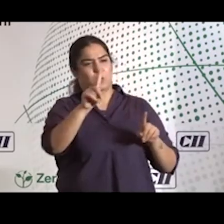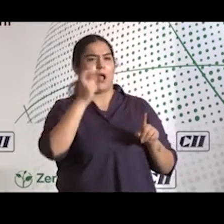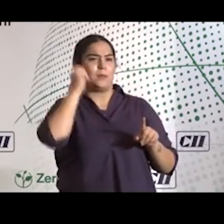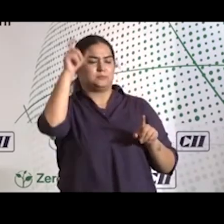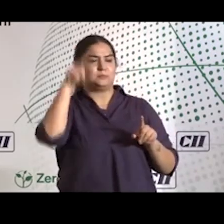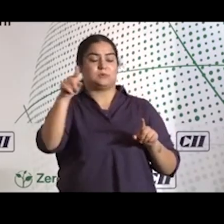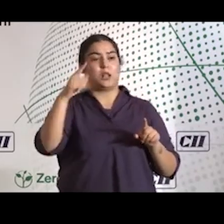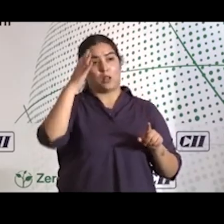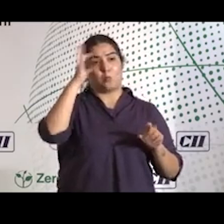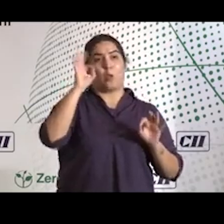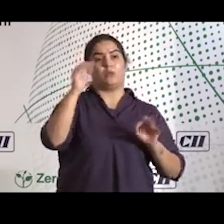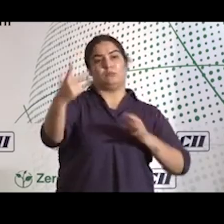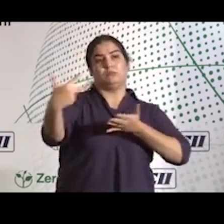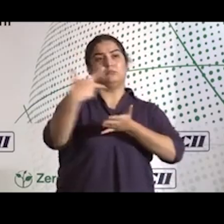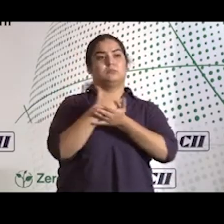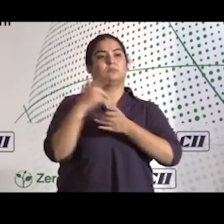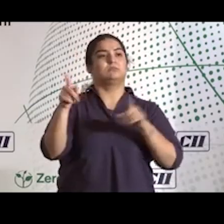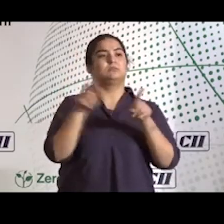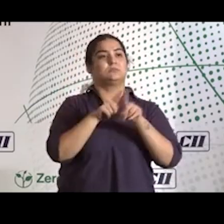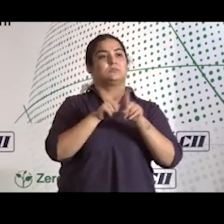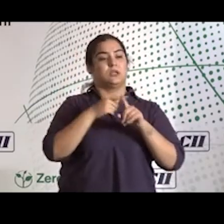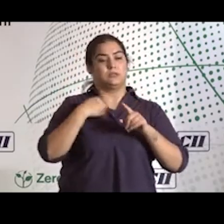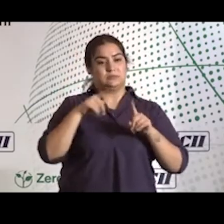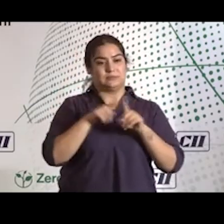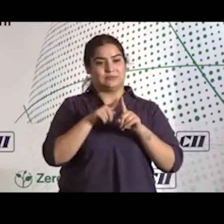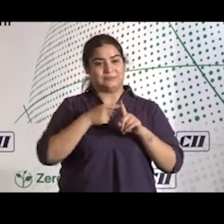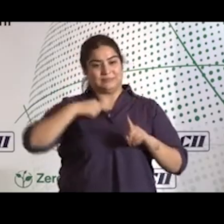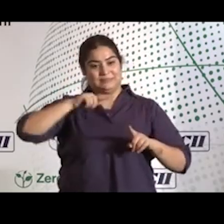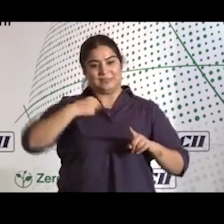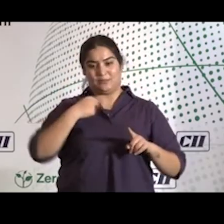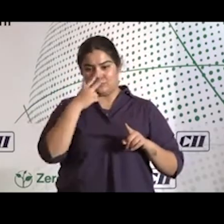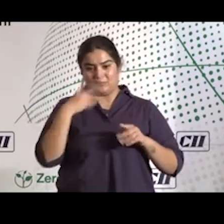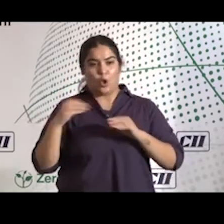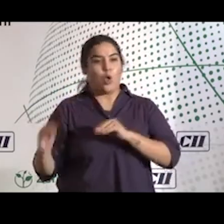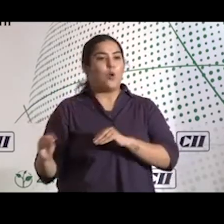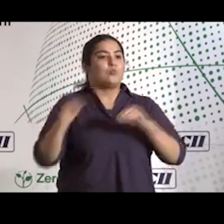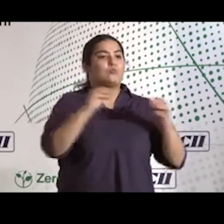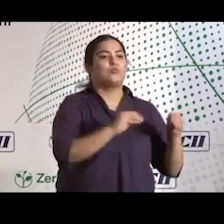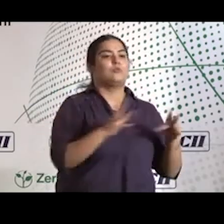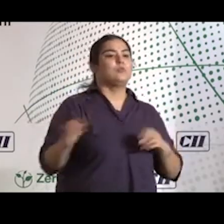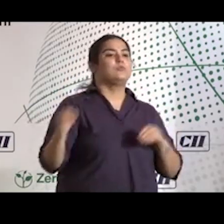the be moved to almost sentence what is Homo sapiens